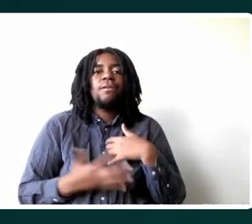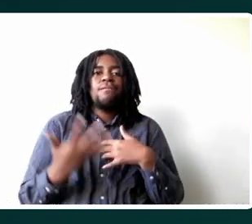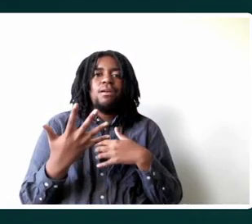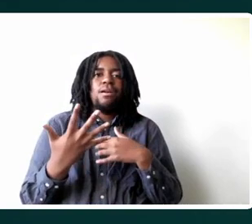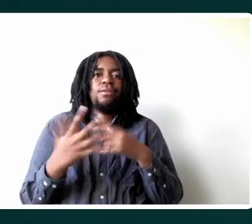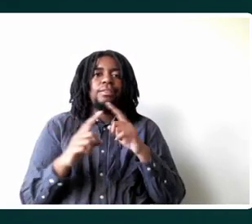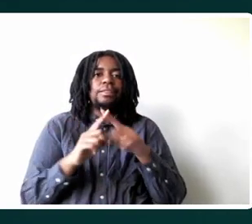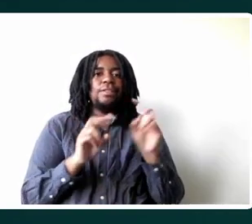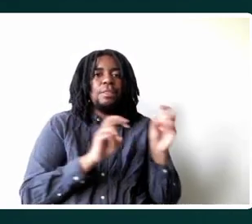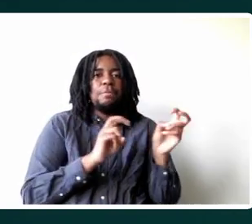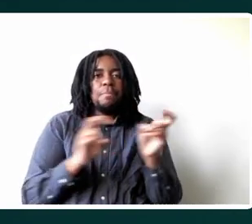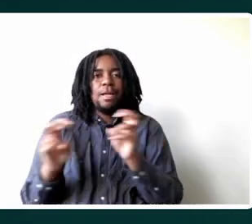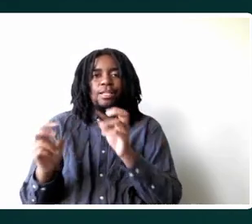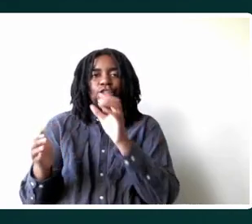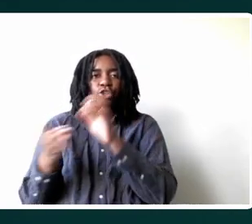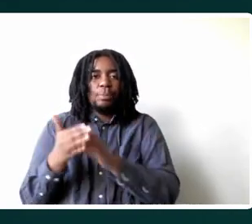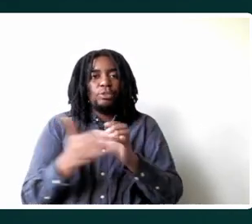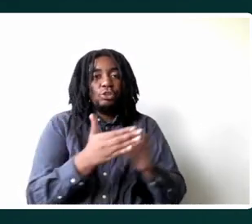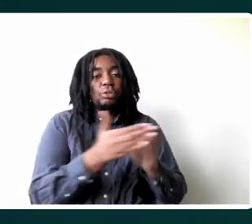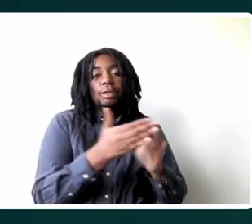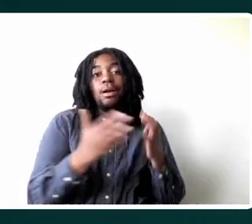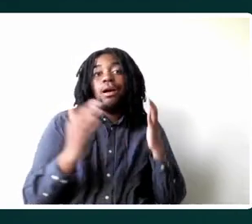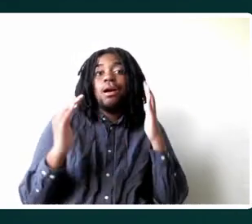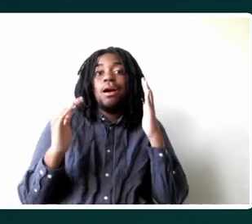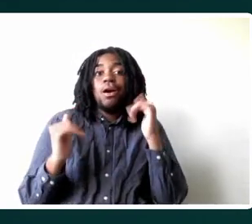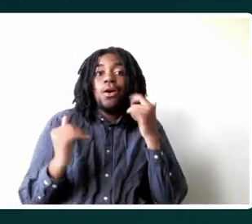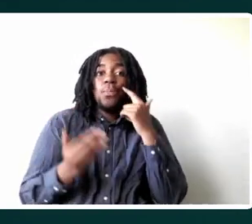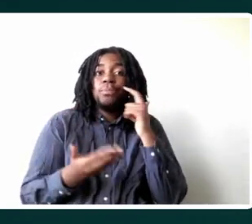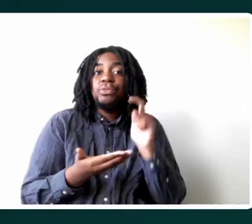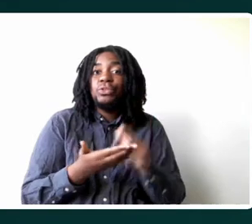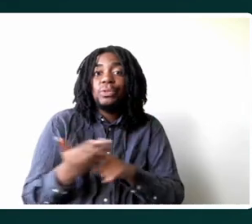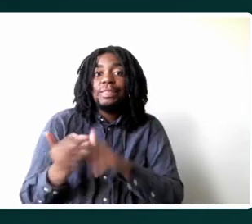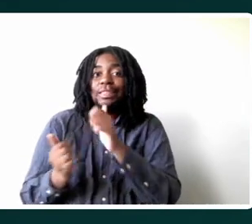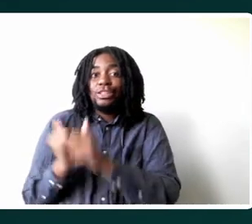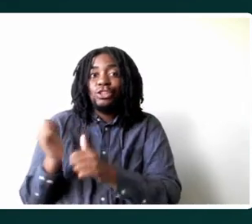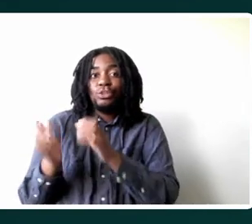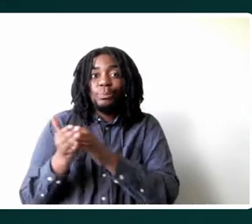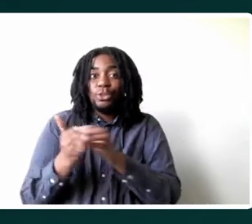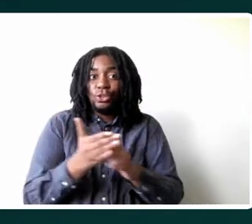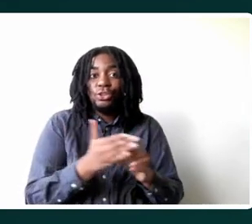And what we hope you'll notice in each of those thematic chapters is that Samir is going to speak